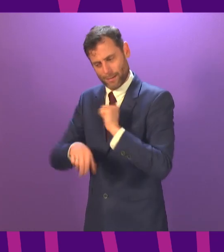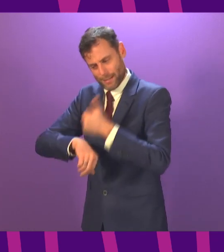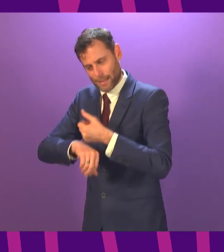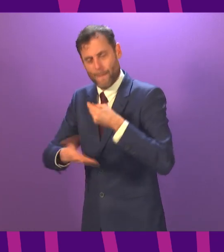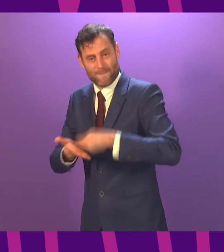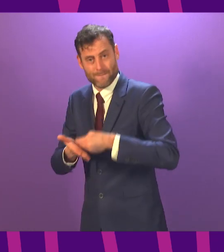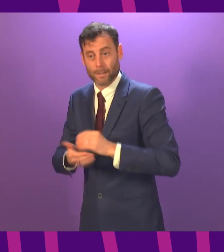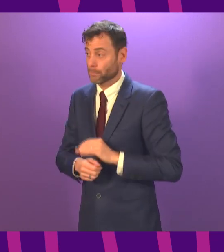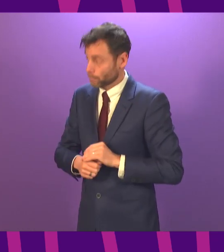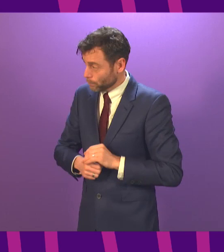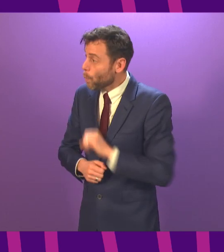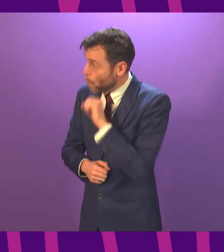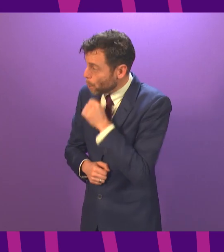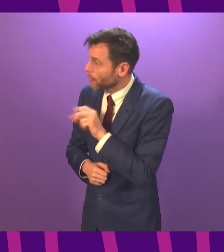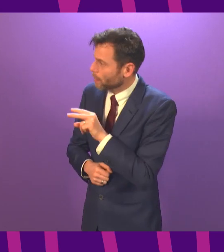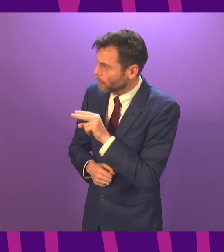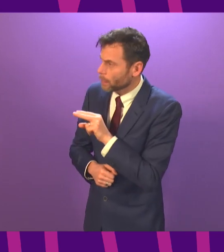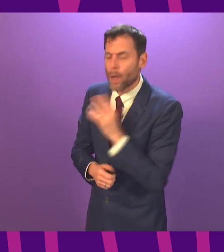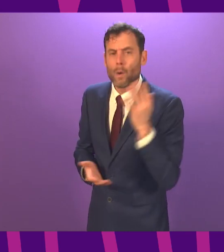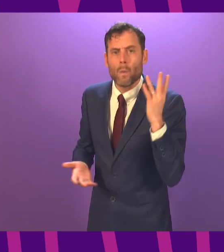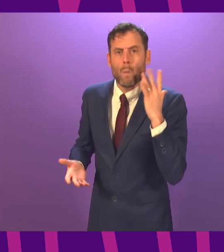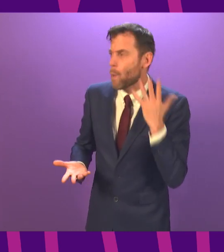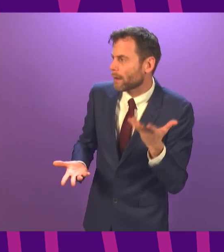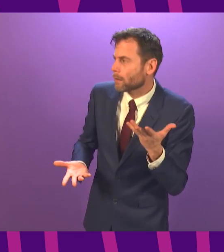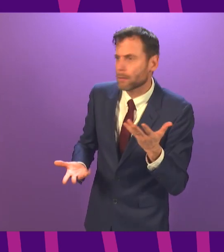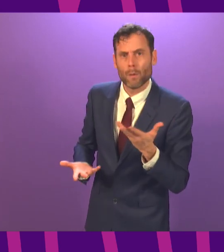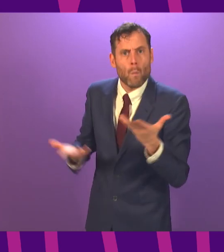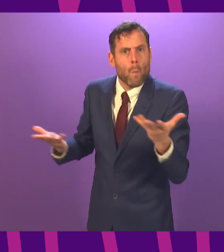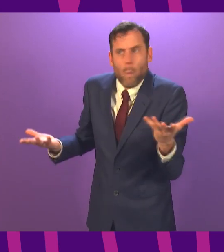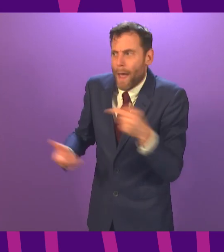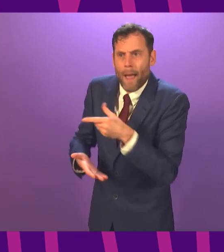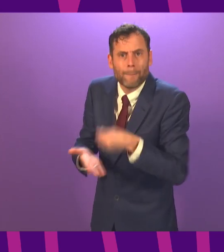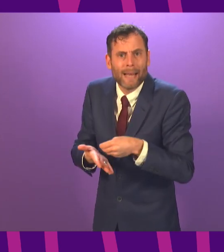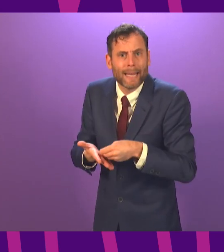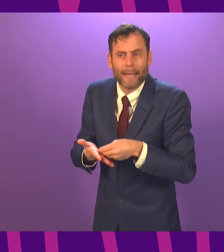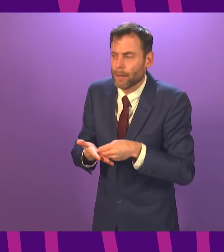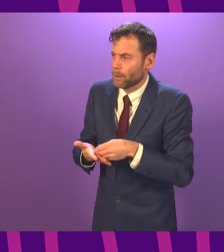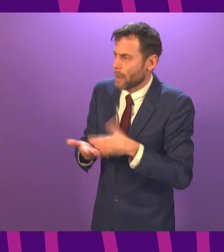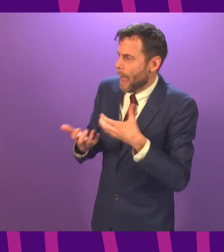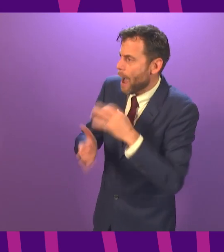apply or—crucially—when they can actually expect any money to hit their bank accounts.